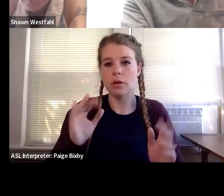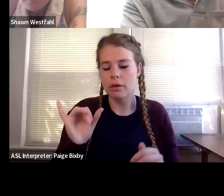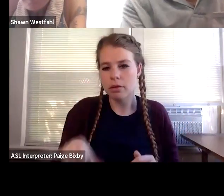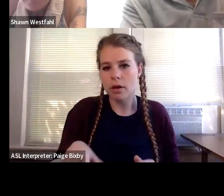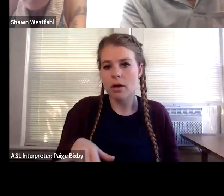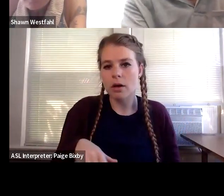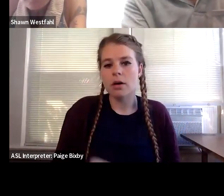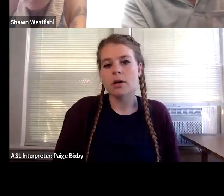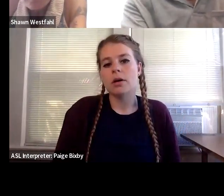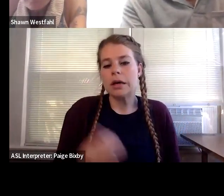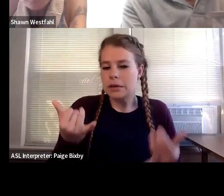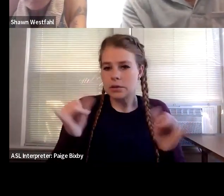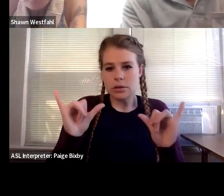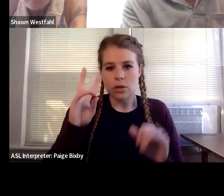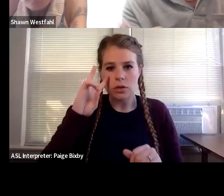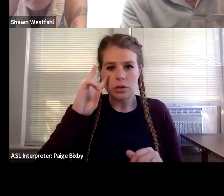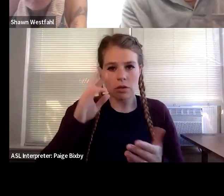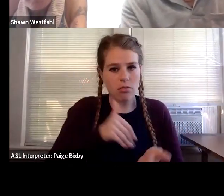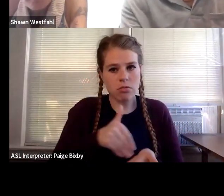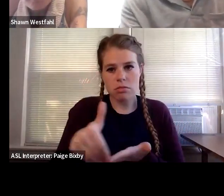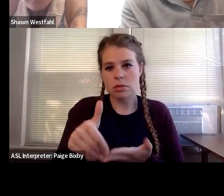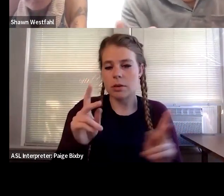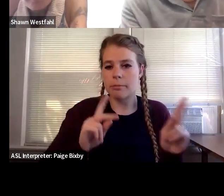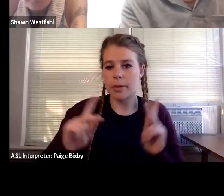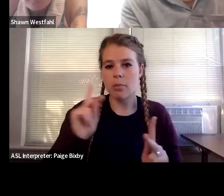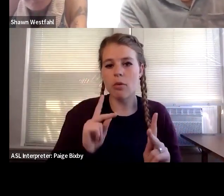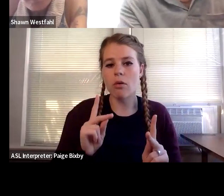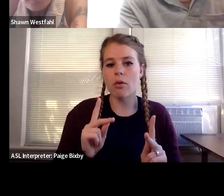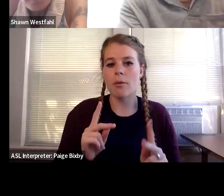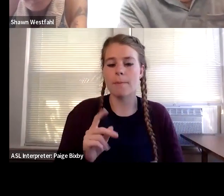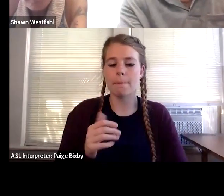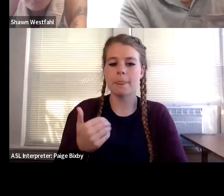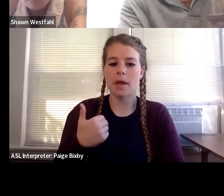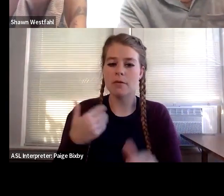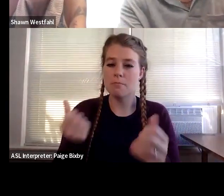We still see that, a lot of people getting multiple doses of naloxone